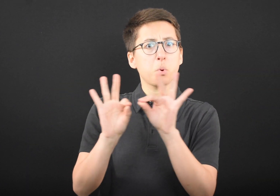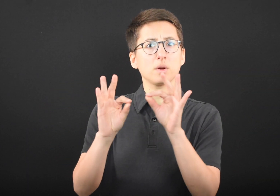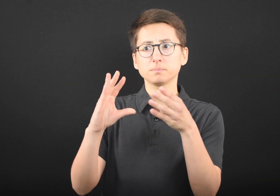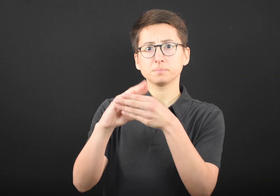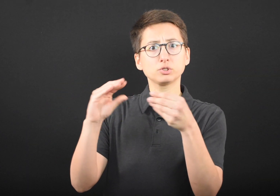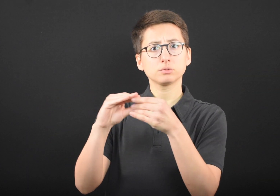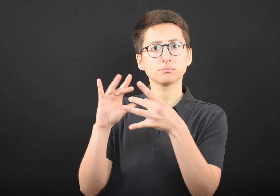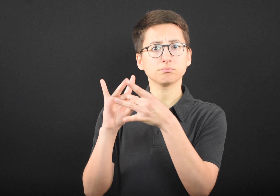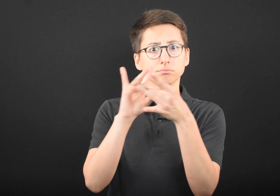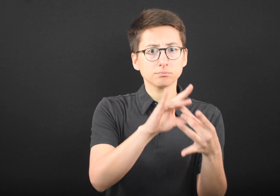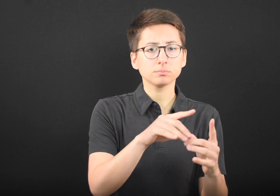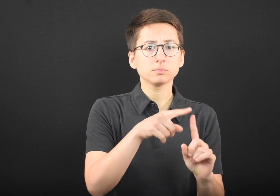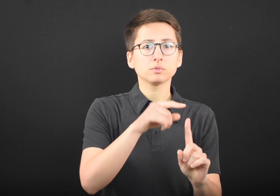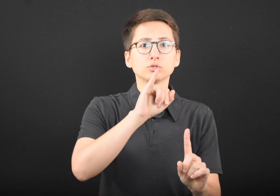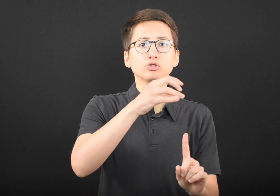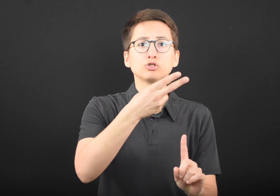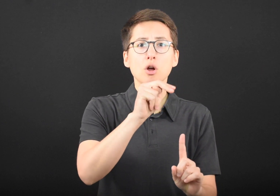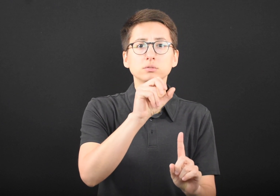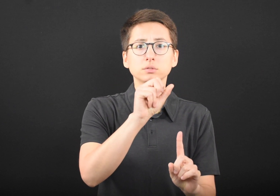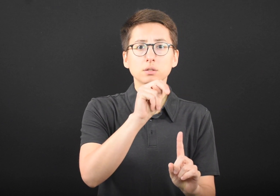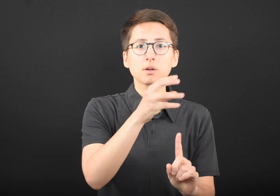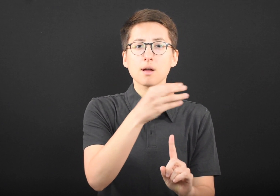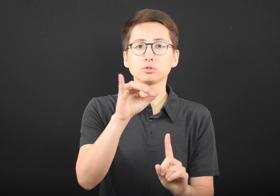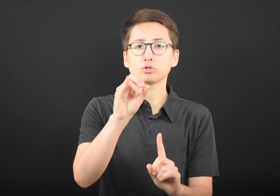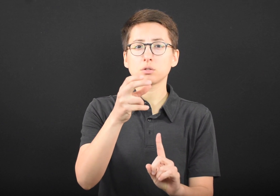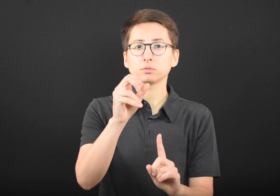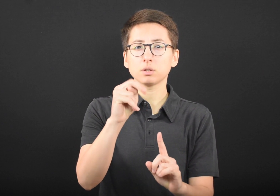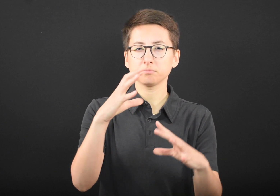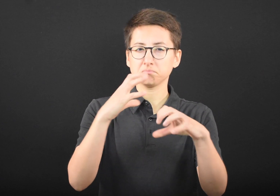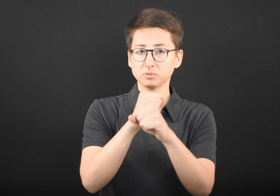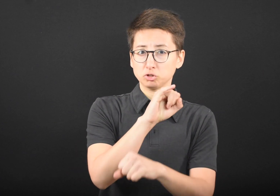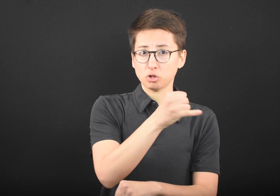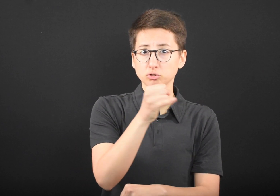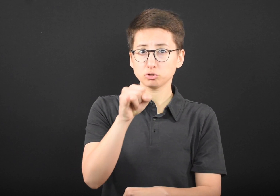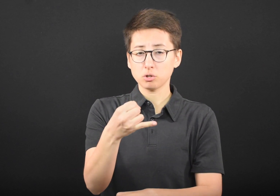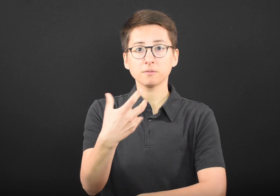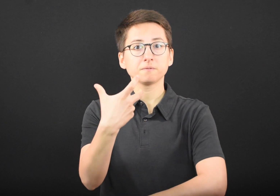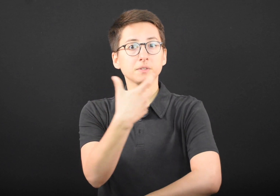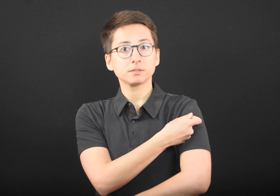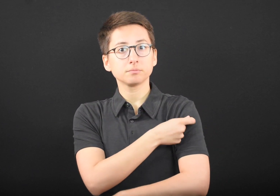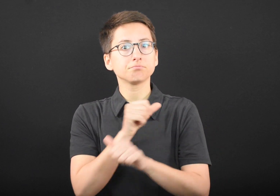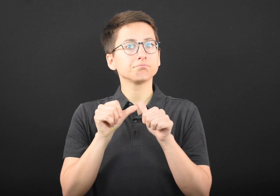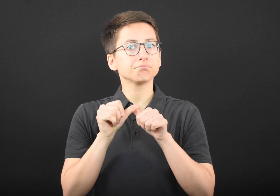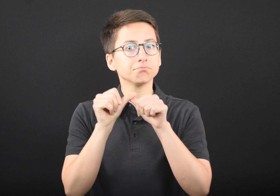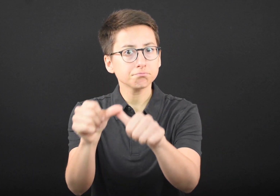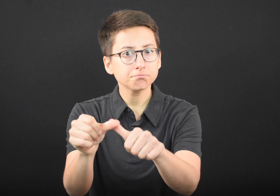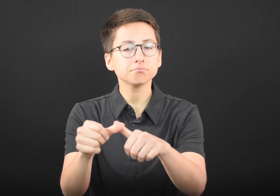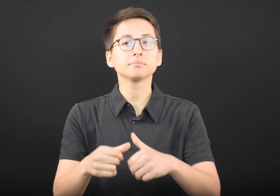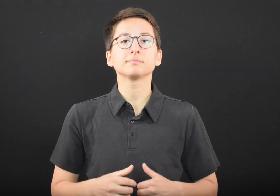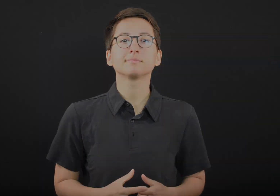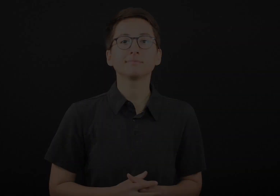Key Messages on Resuming Johnson & Johnson Vaccine